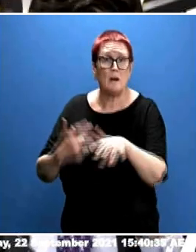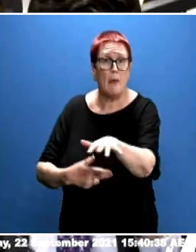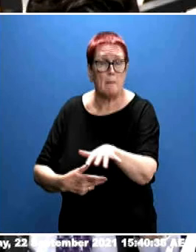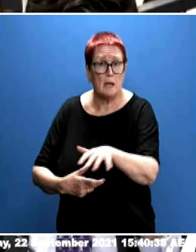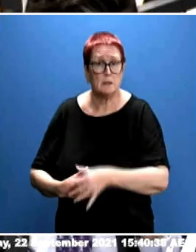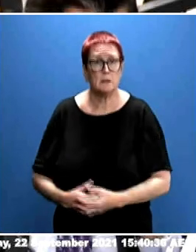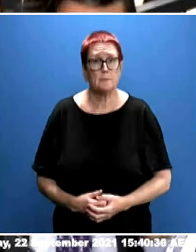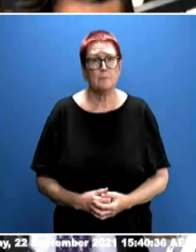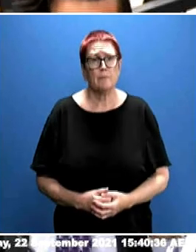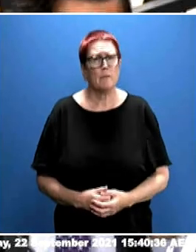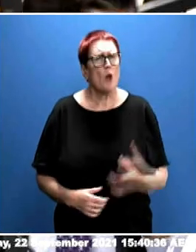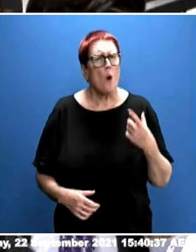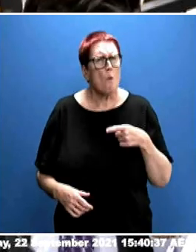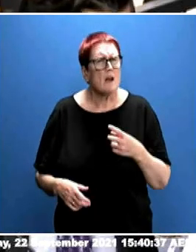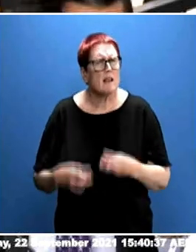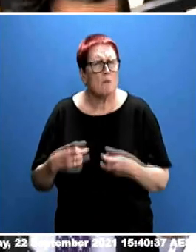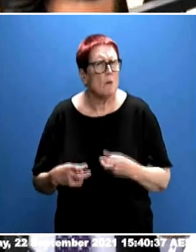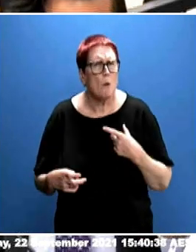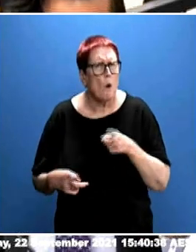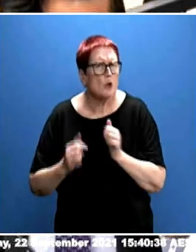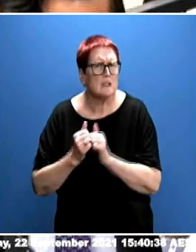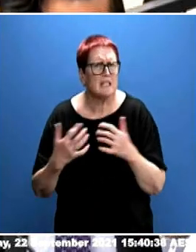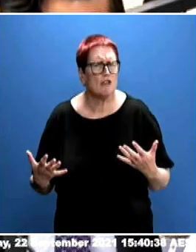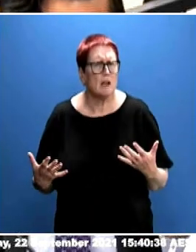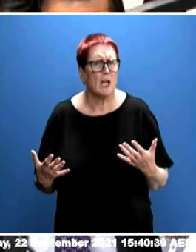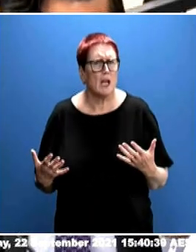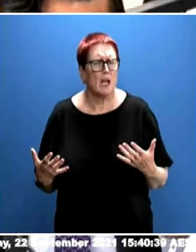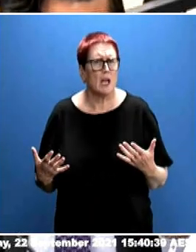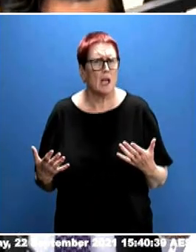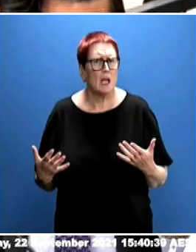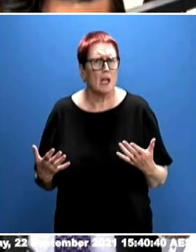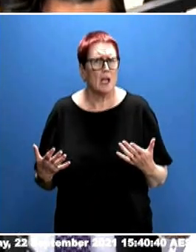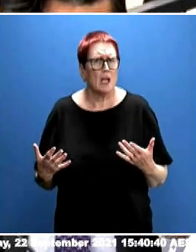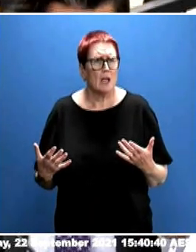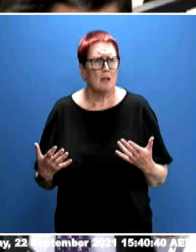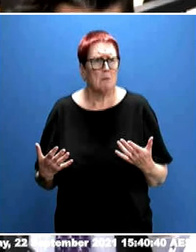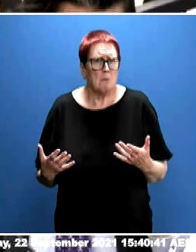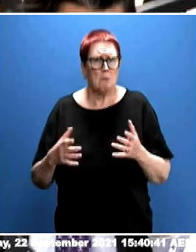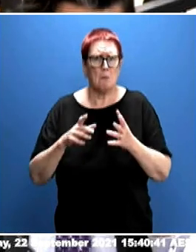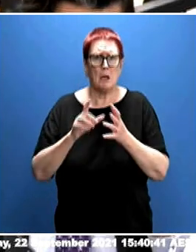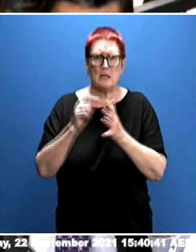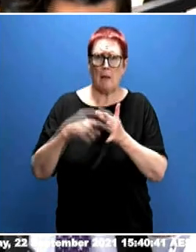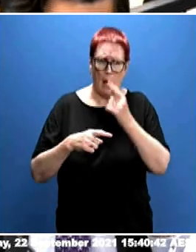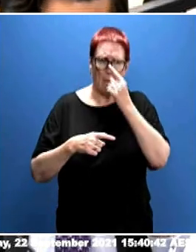Why is that an issue? That doesn't prevent the Department from expressing its discretion.